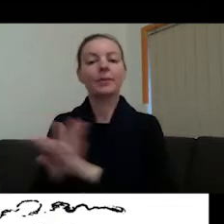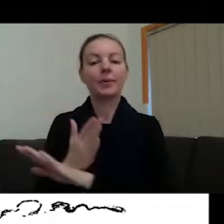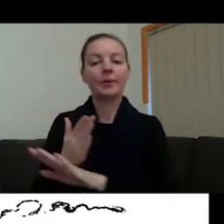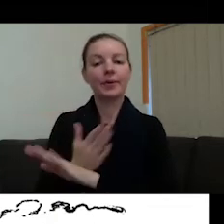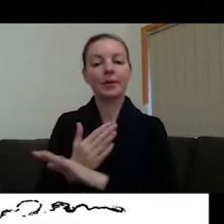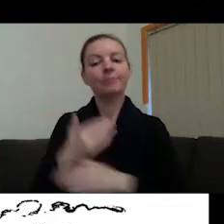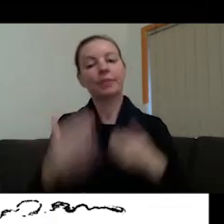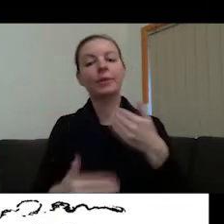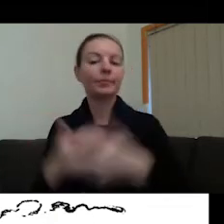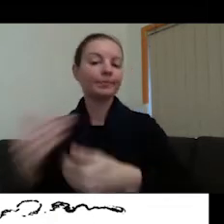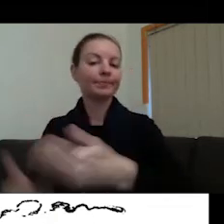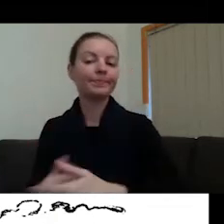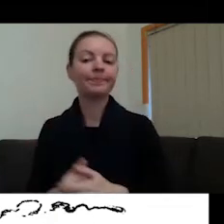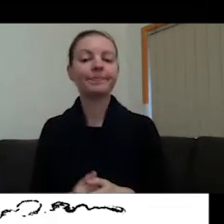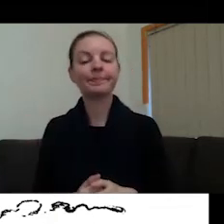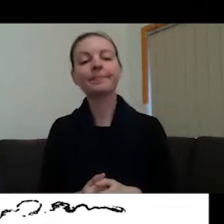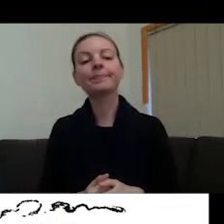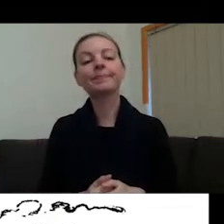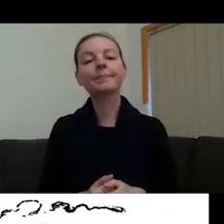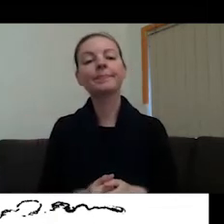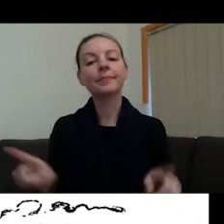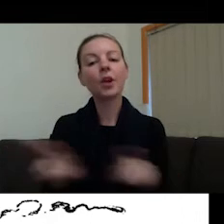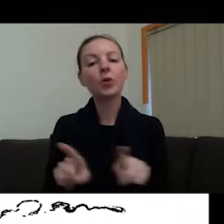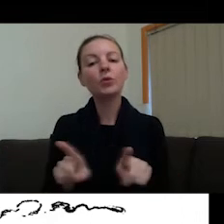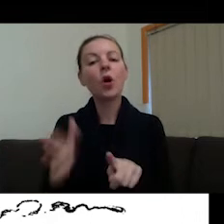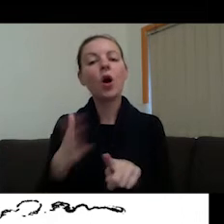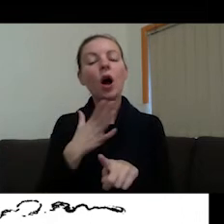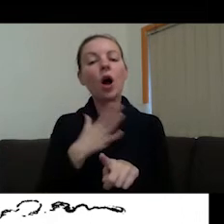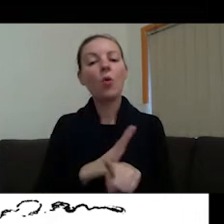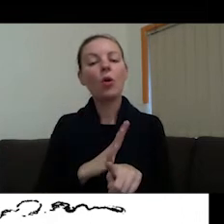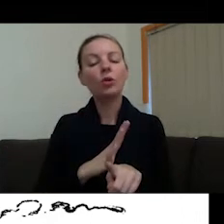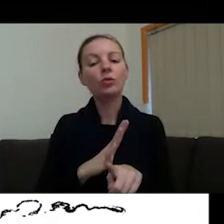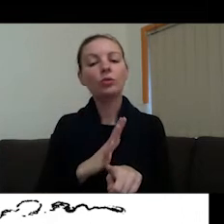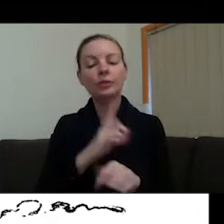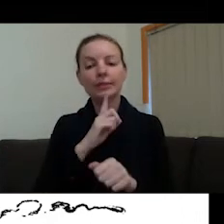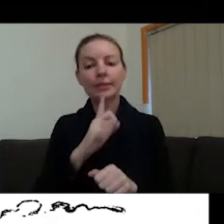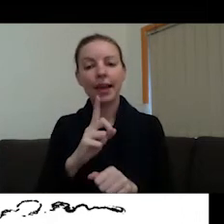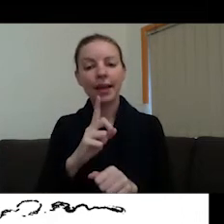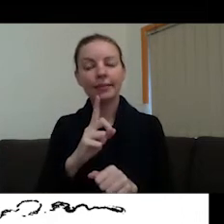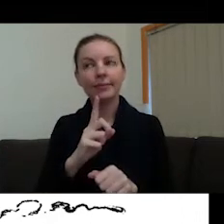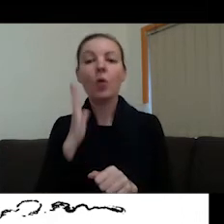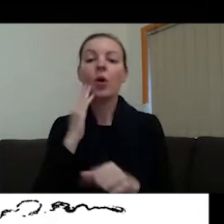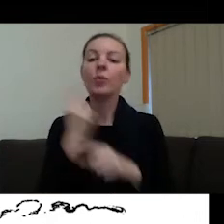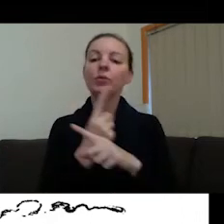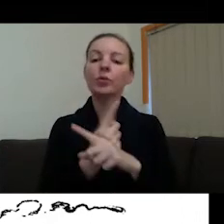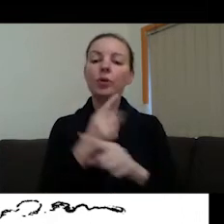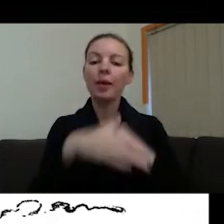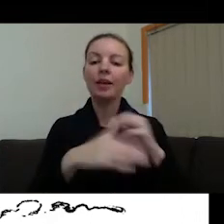I wanted to also make a note - you know, that this - if we're going to be talking about gender, and gender